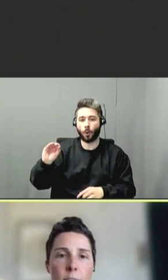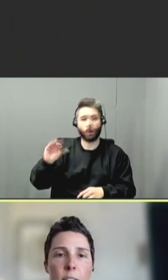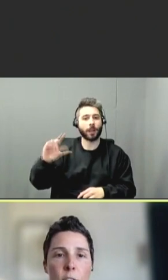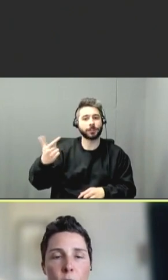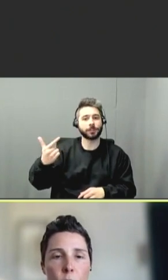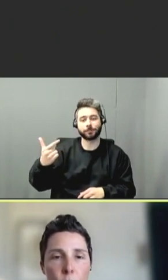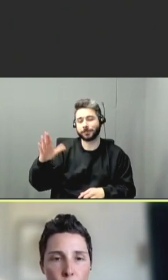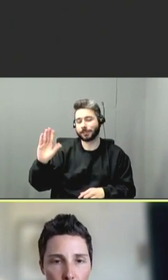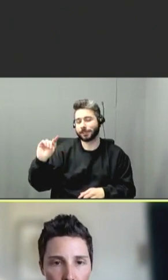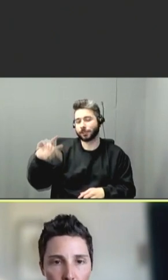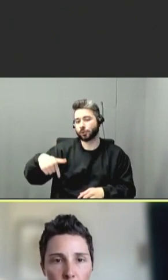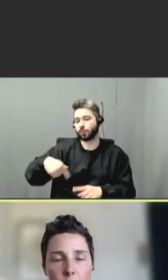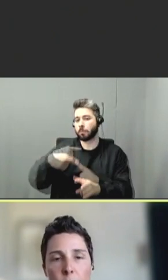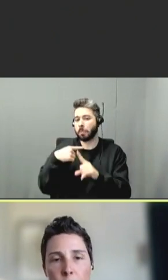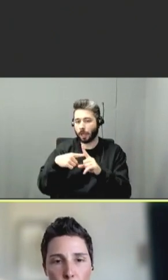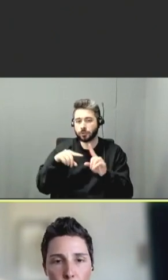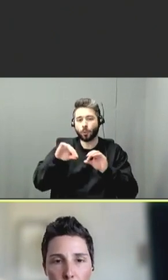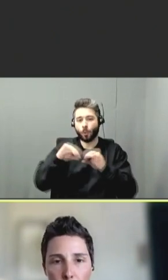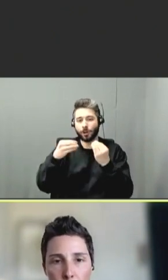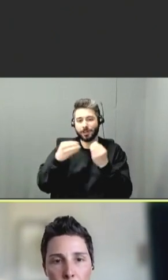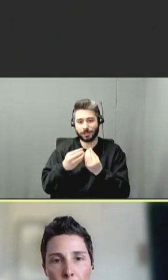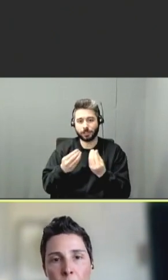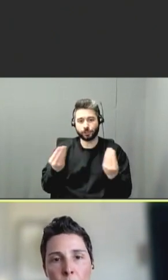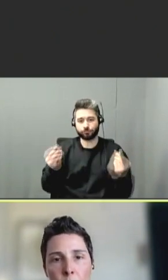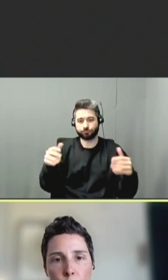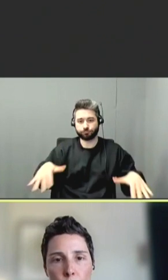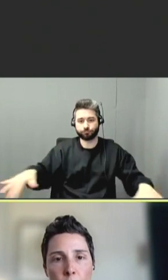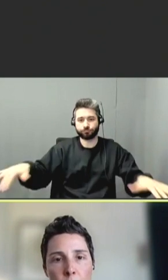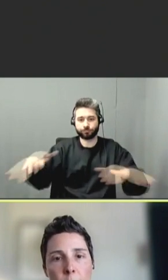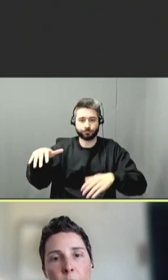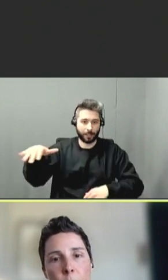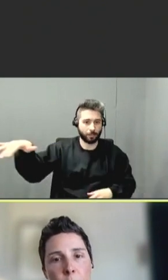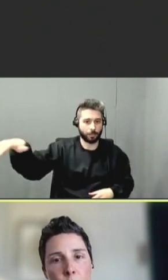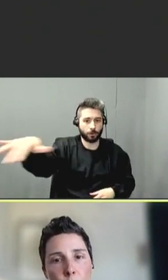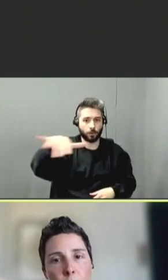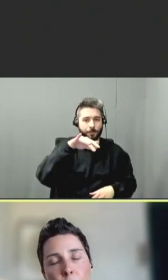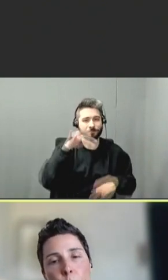organizations on the ground and throughout; streamlined and standardized communication